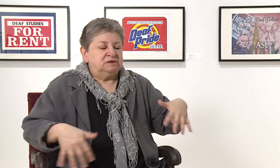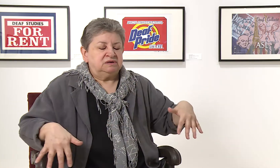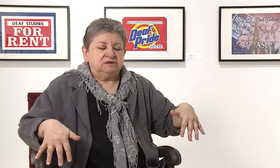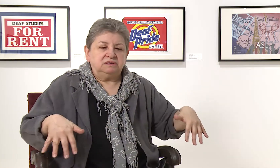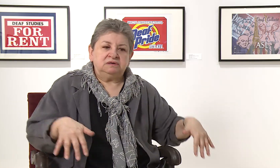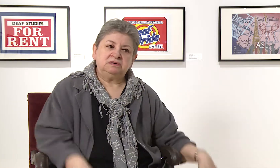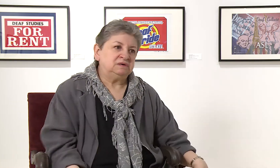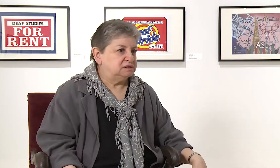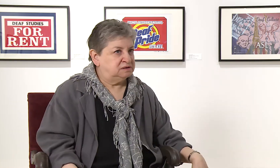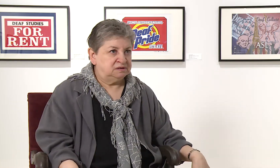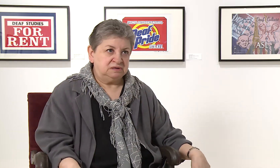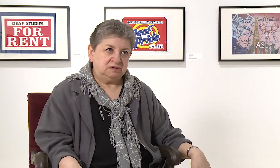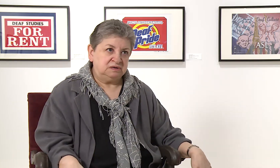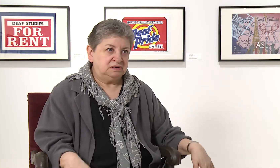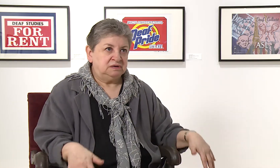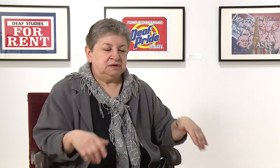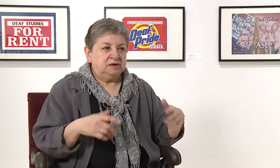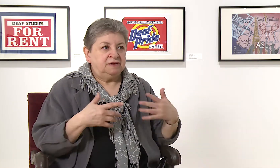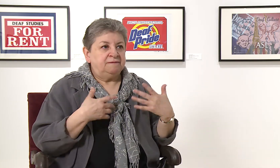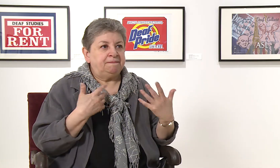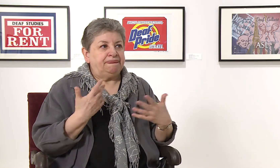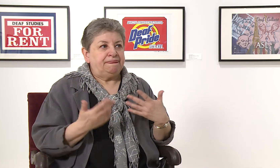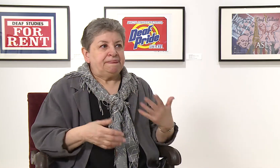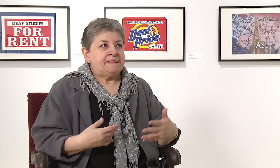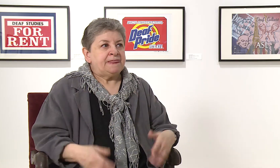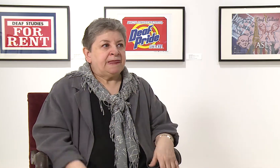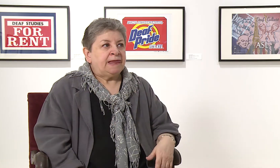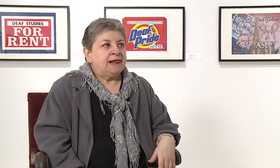All of our creative minds were hit by this crisis.